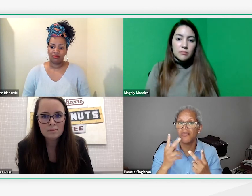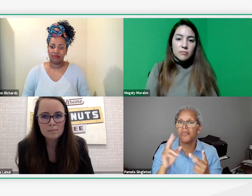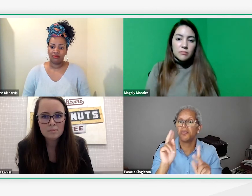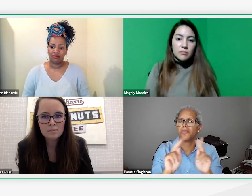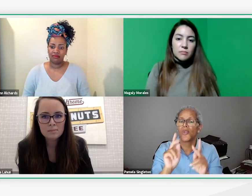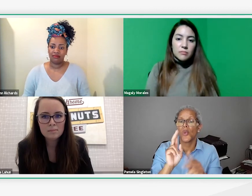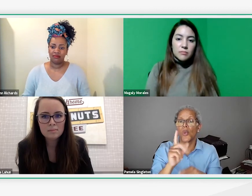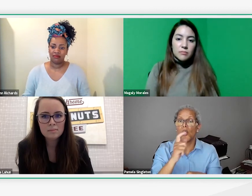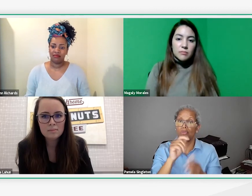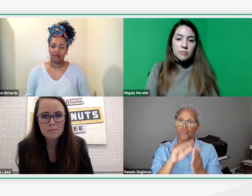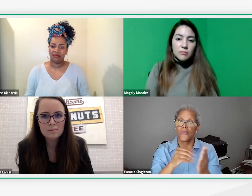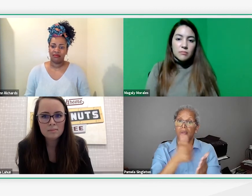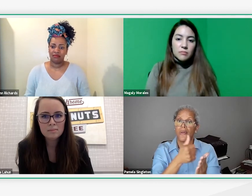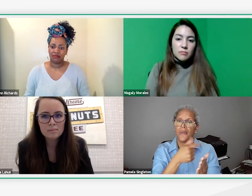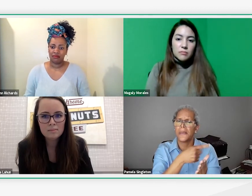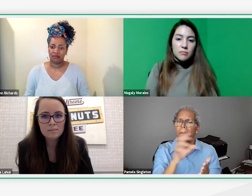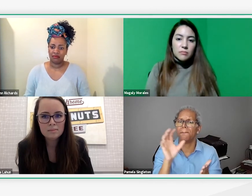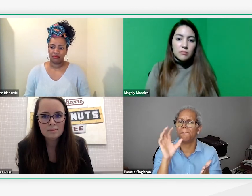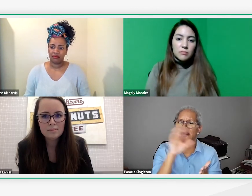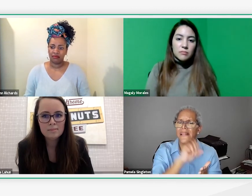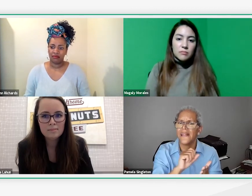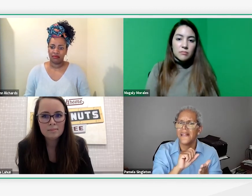I used to work at the IRS, and I noticed that